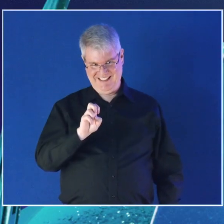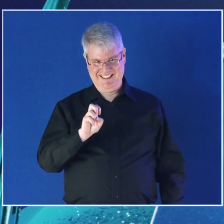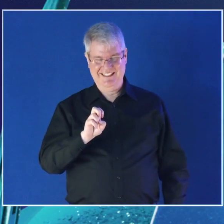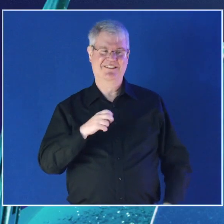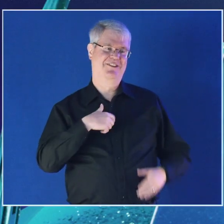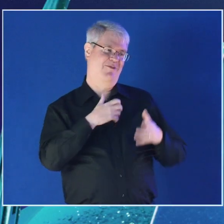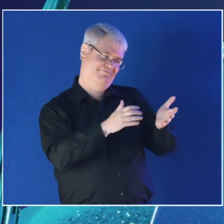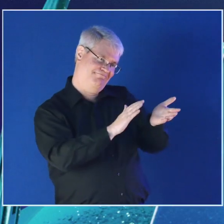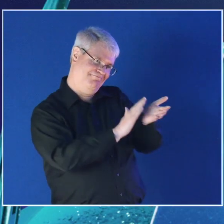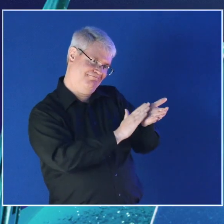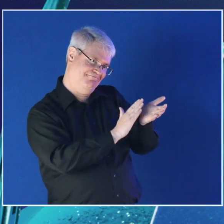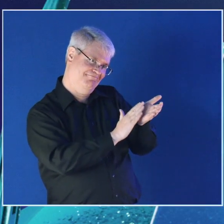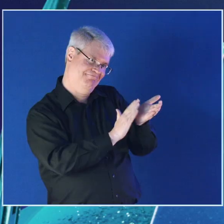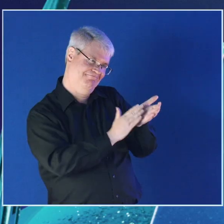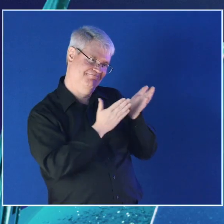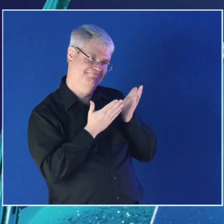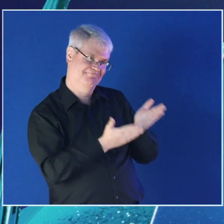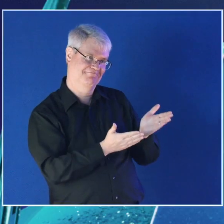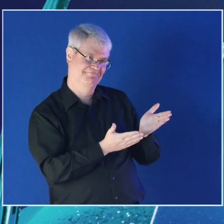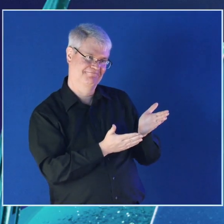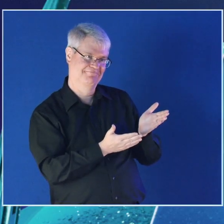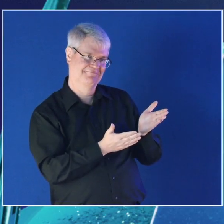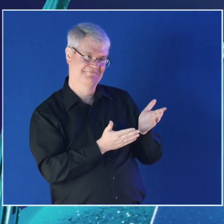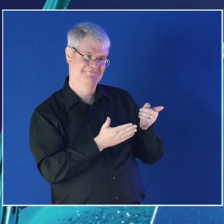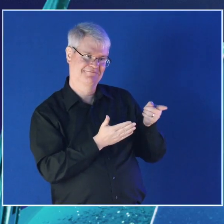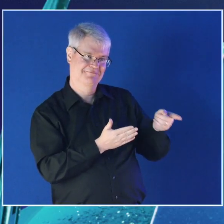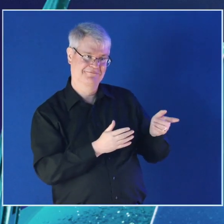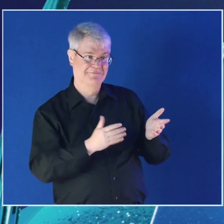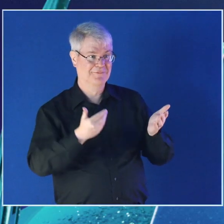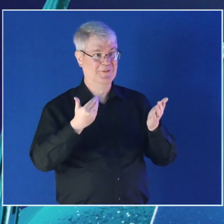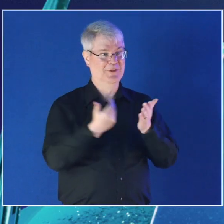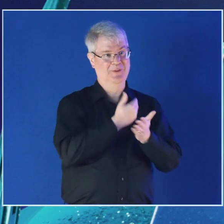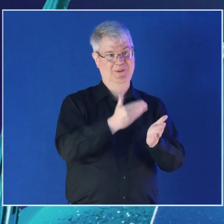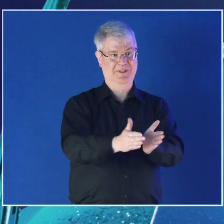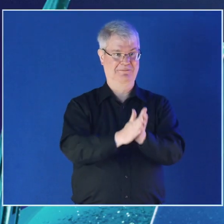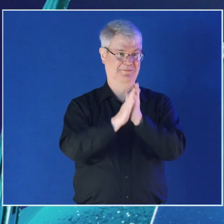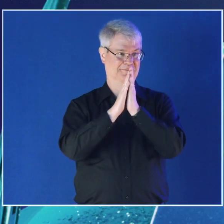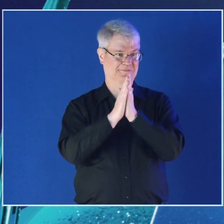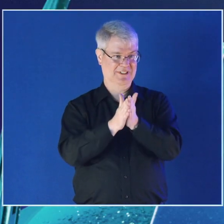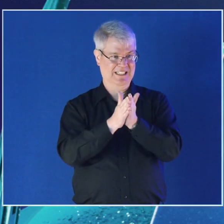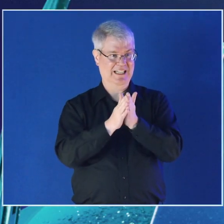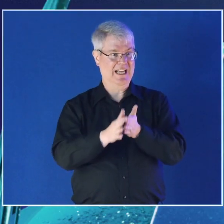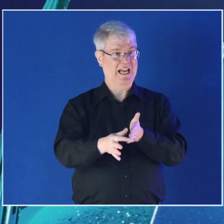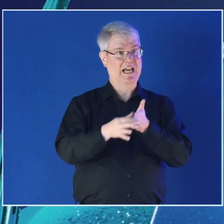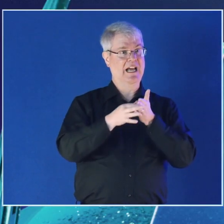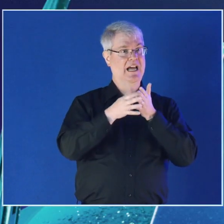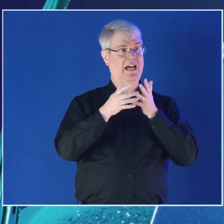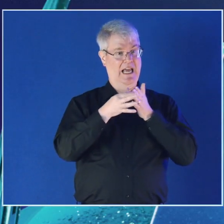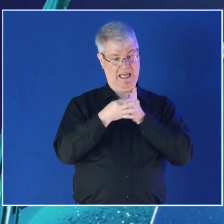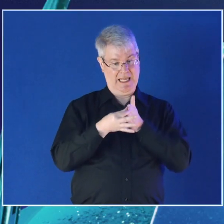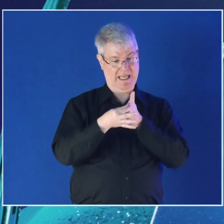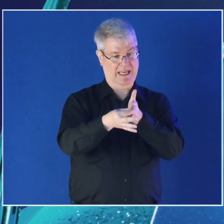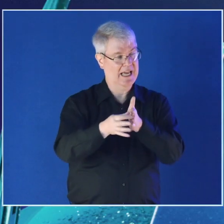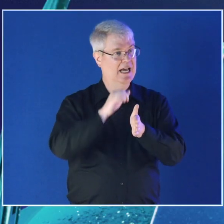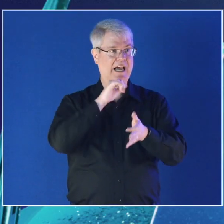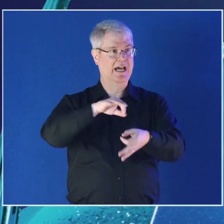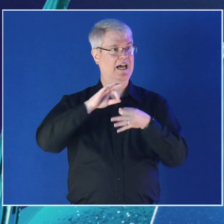on publishing your new book, Leading with Imperfect Feet. Yeah, thank you, Clint. That was -- Yeah, let's give it up for Dave.